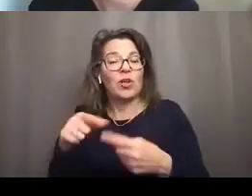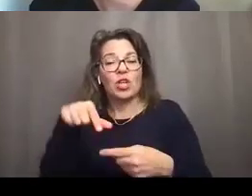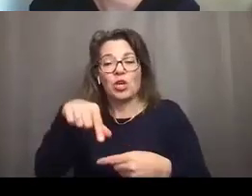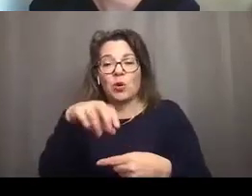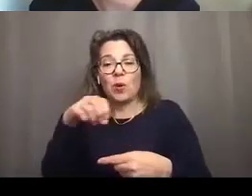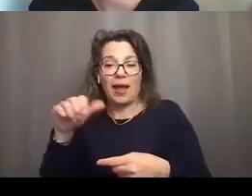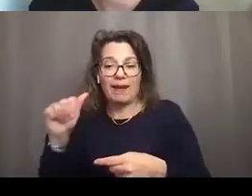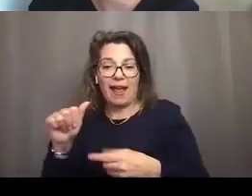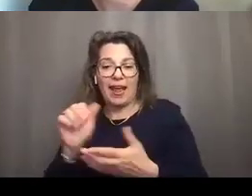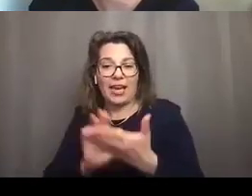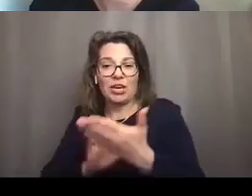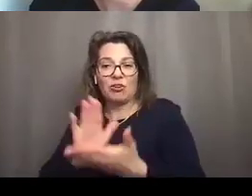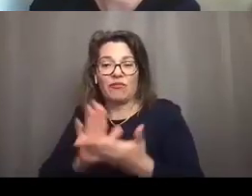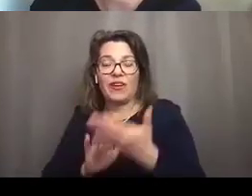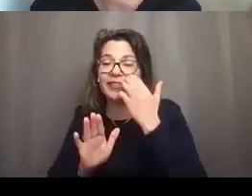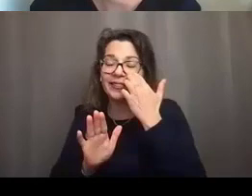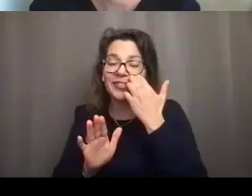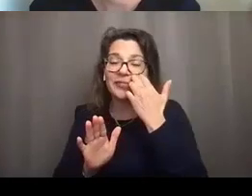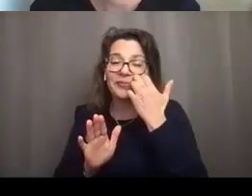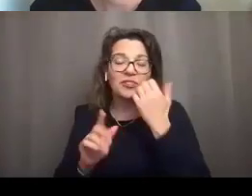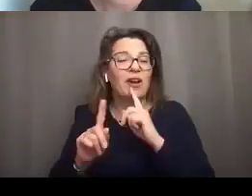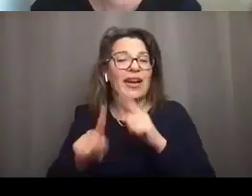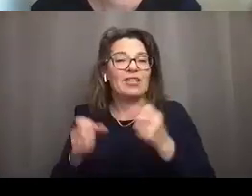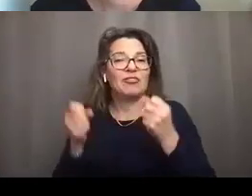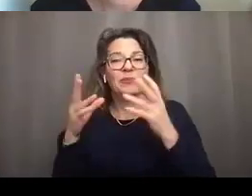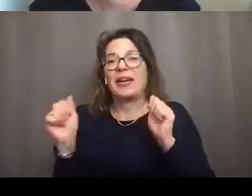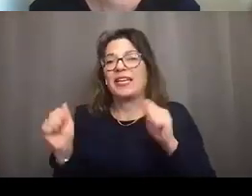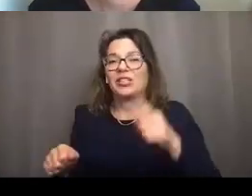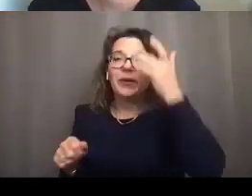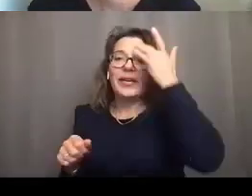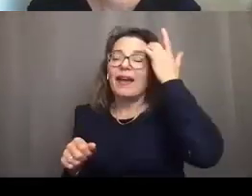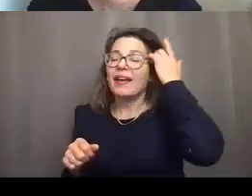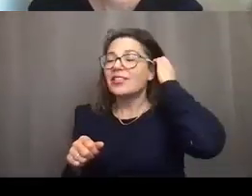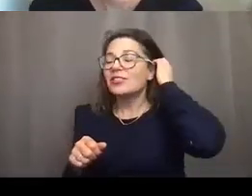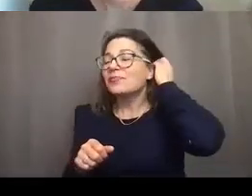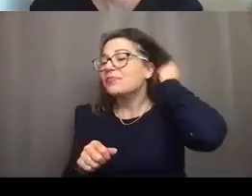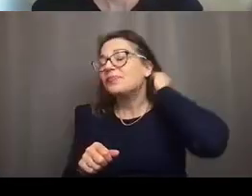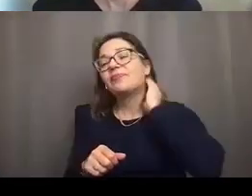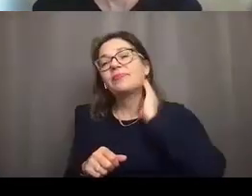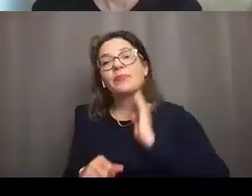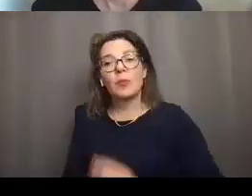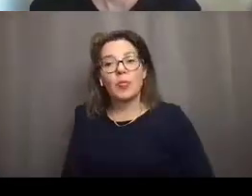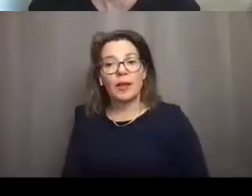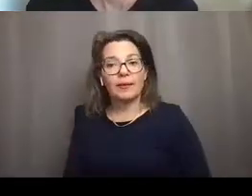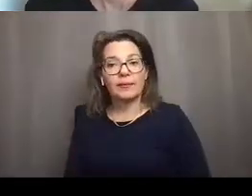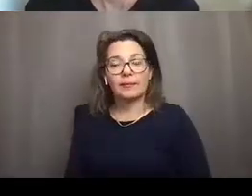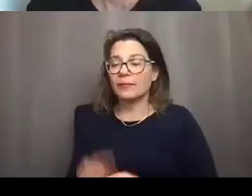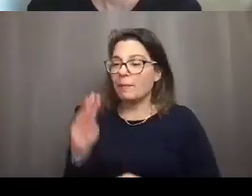We'll try to get through as many as we can. Megan Columbus: Great. Thanks for such a great presentation, Cindy.